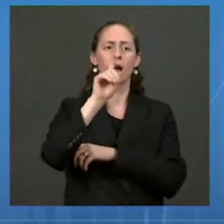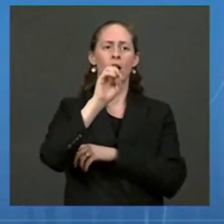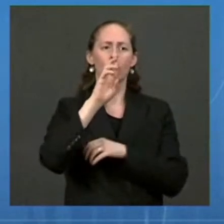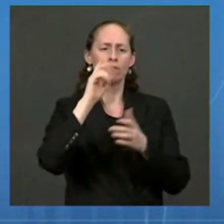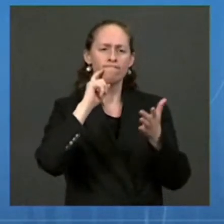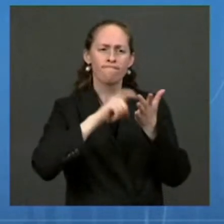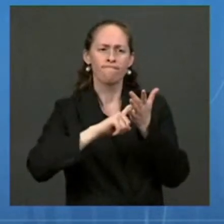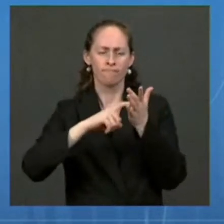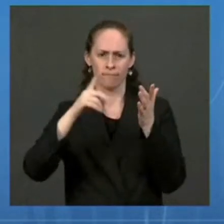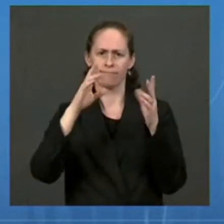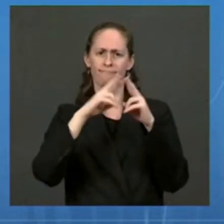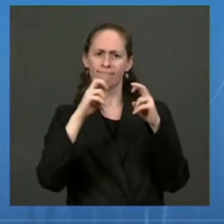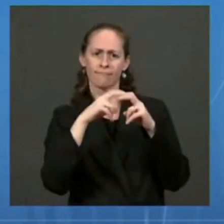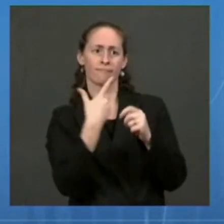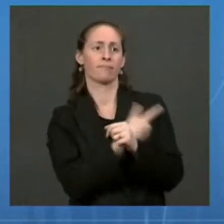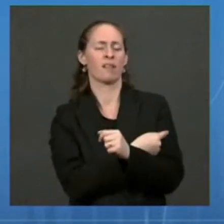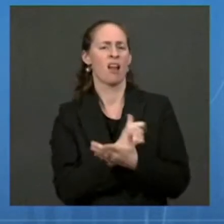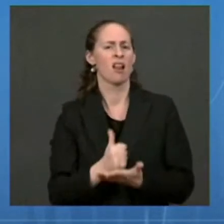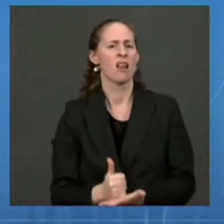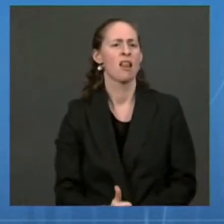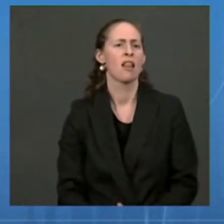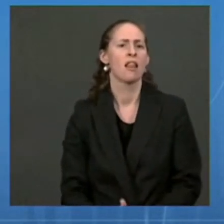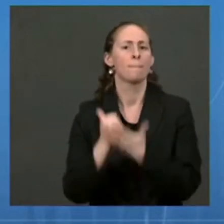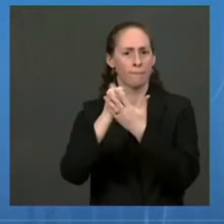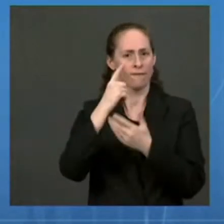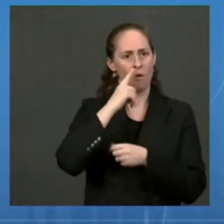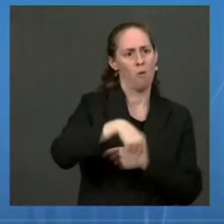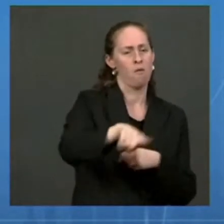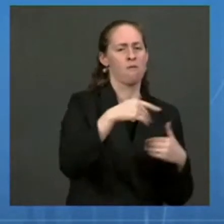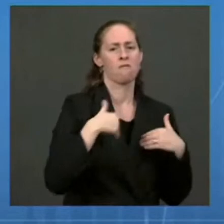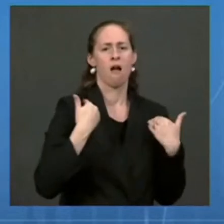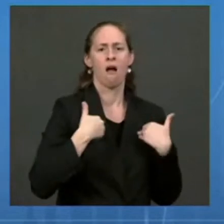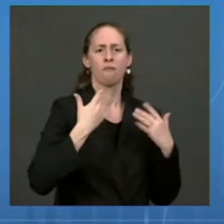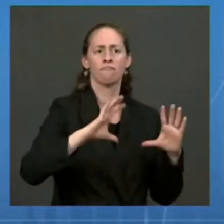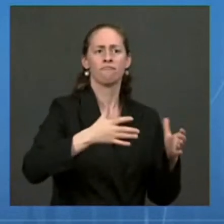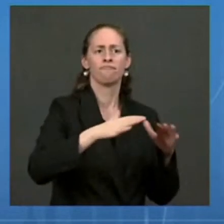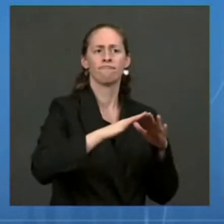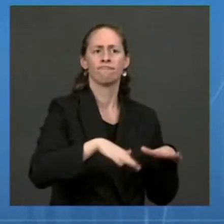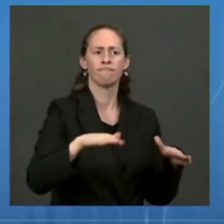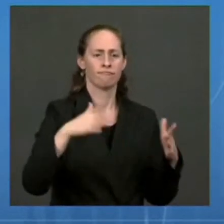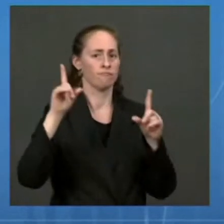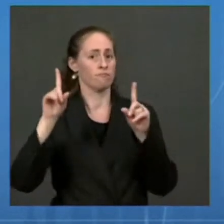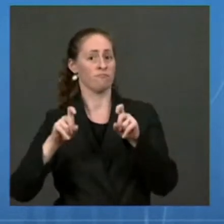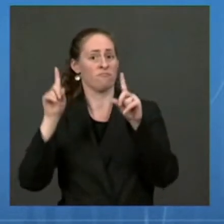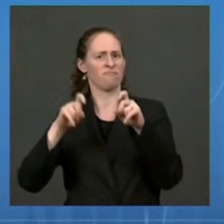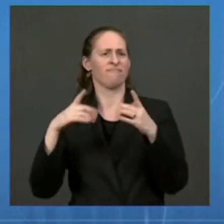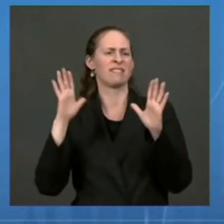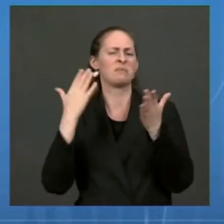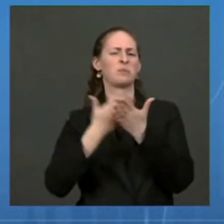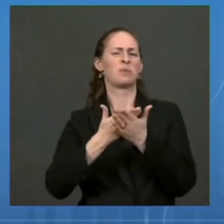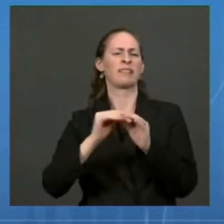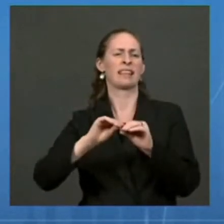COMMITTEE MET AND REVIEWED DATA FROM PFIZER, THAT DESCRIBED